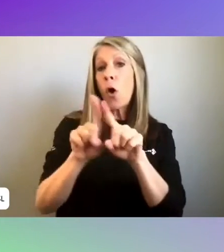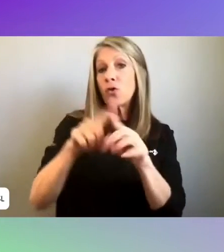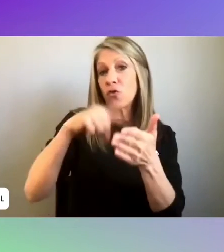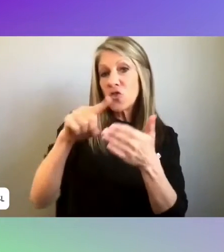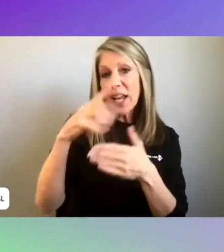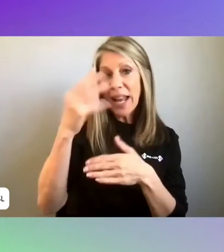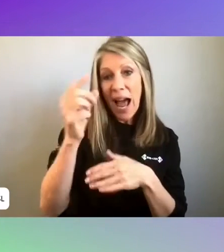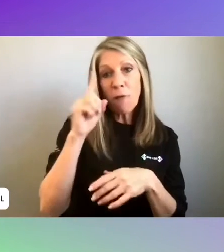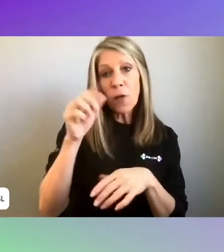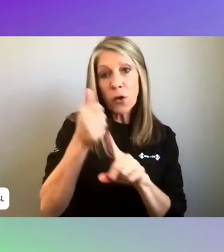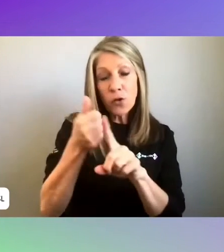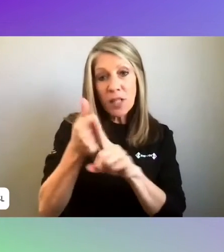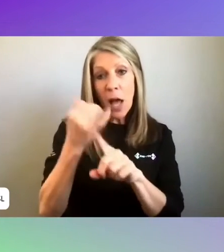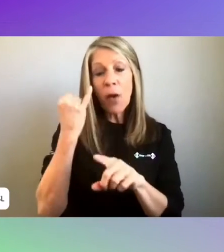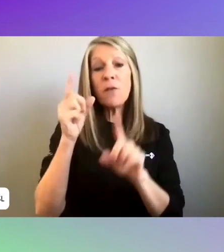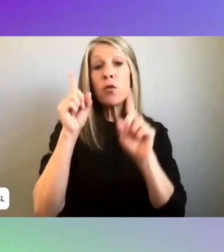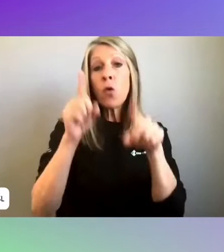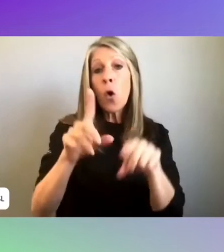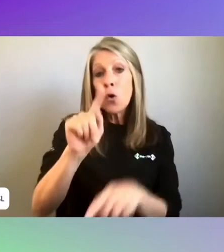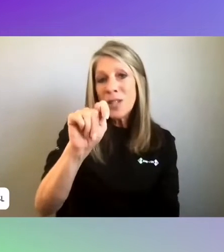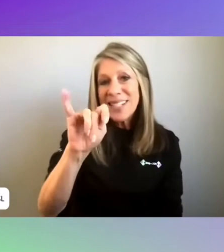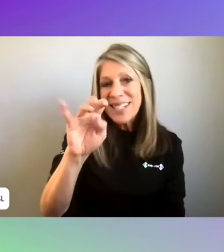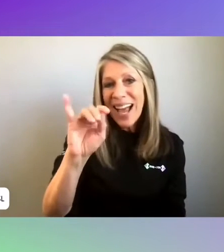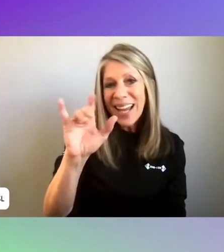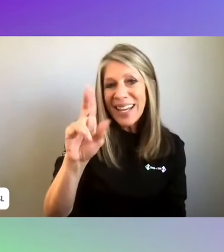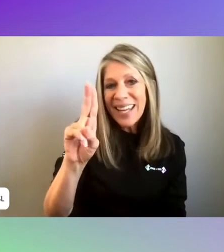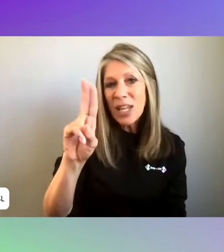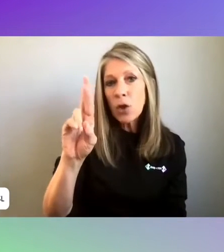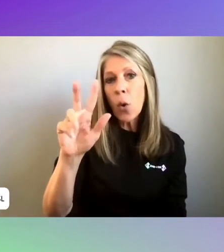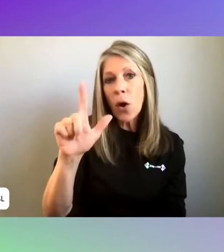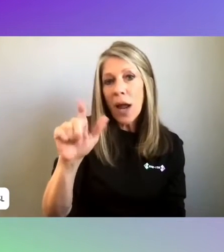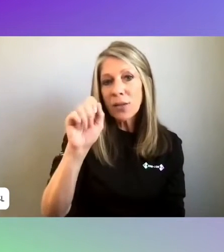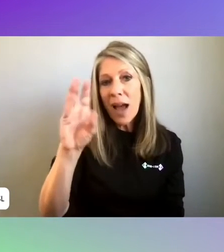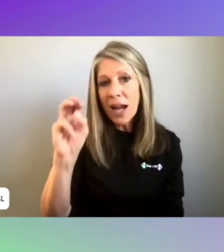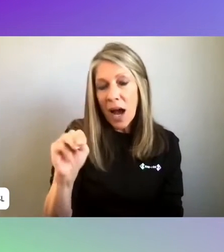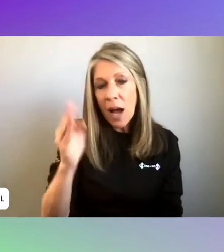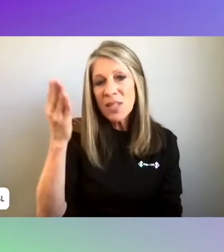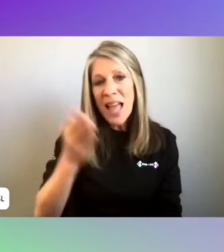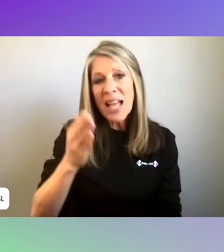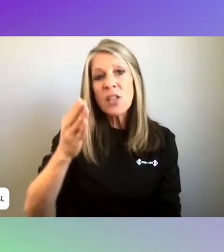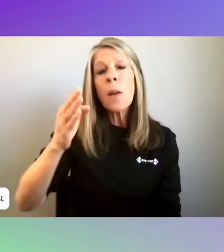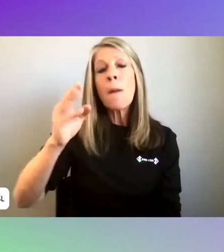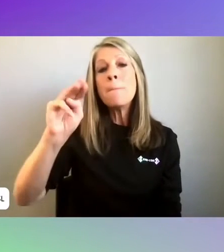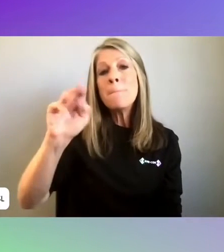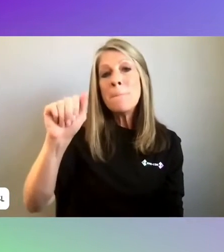going to describe verbally our final designs, and you could also check your -- check them